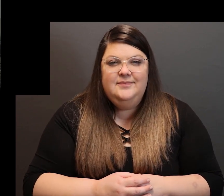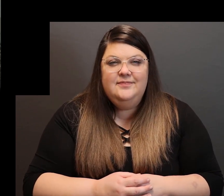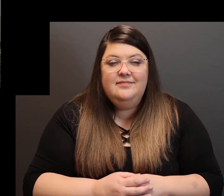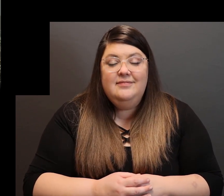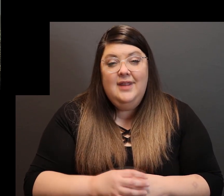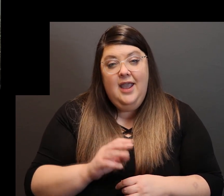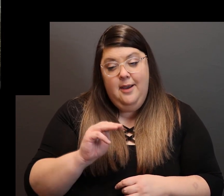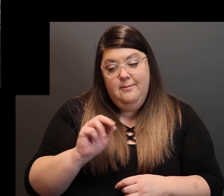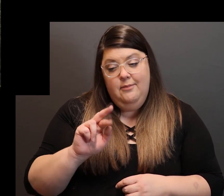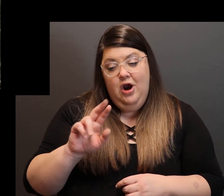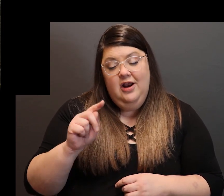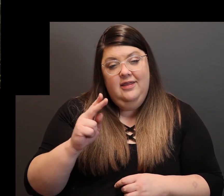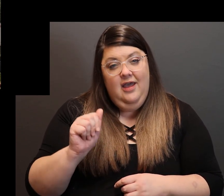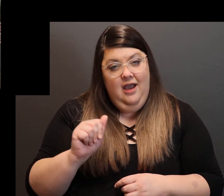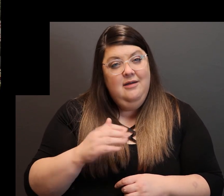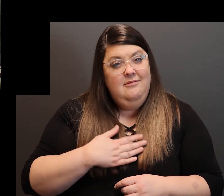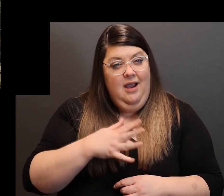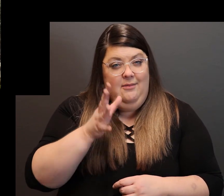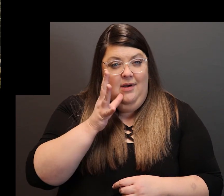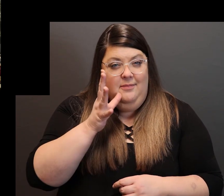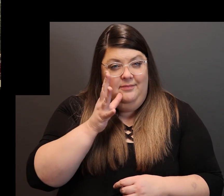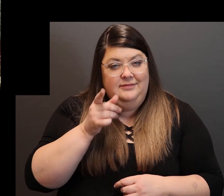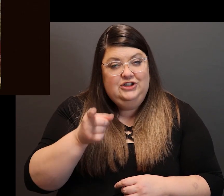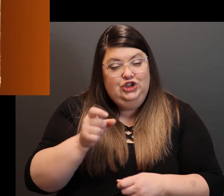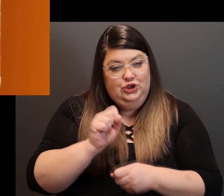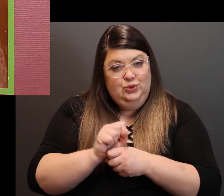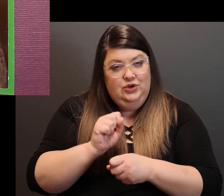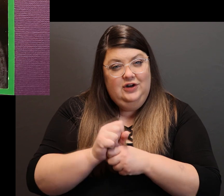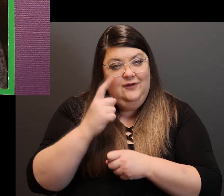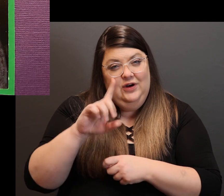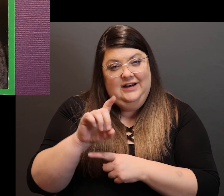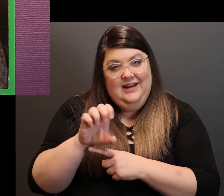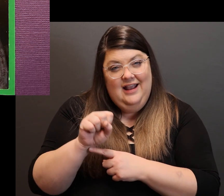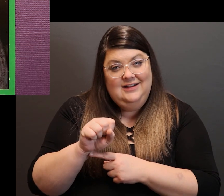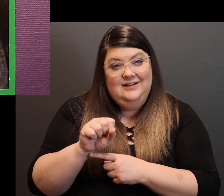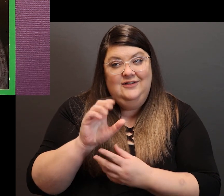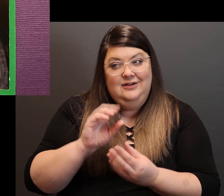Martha, my mom, she worked for DES for 21 years.